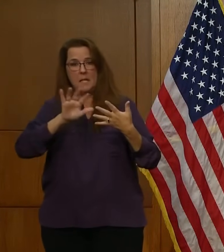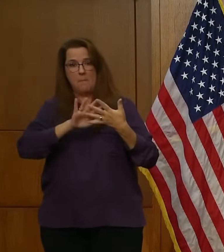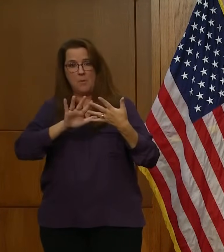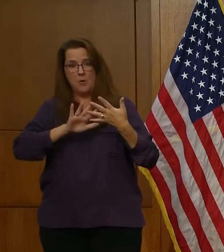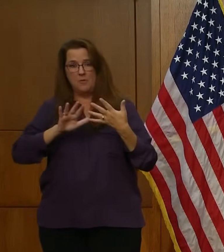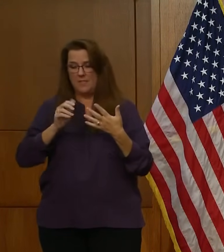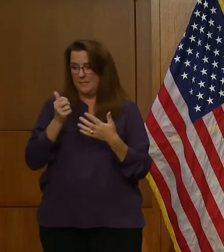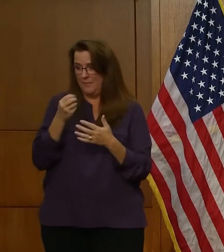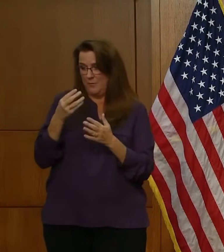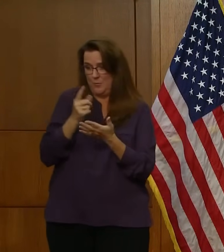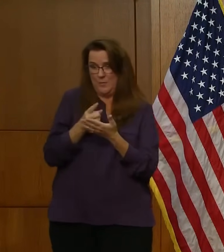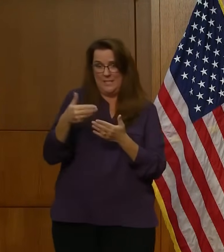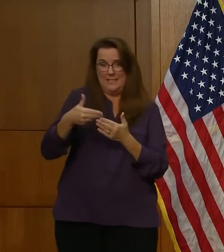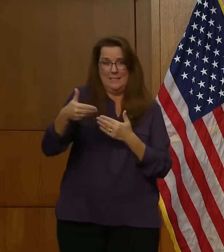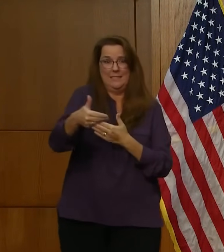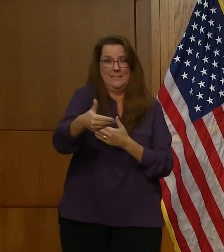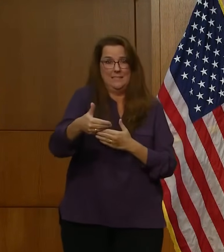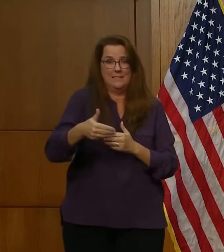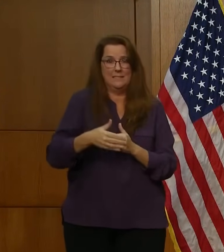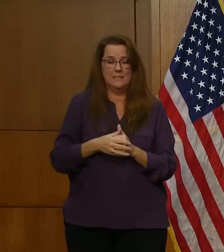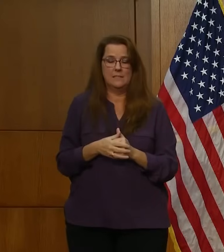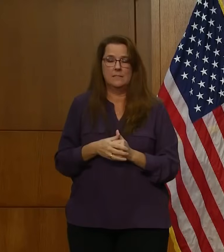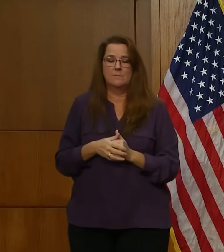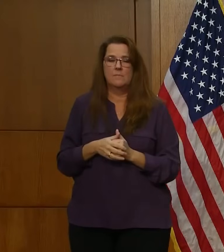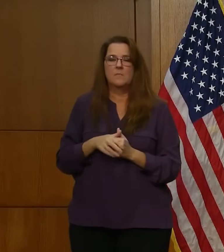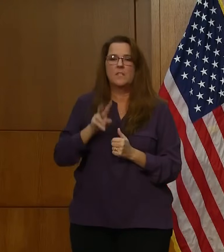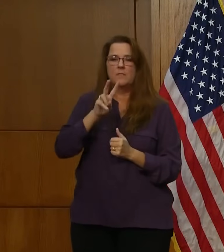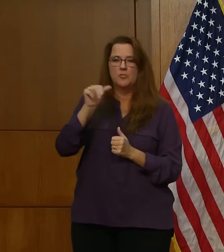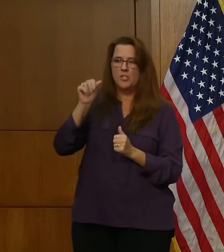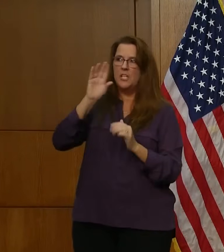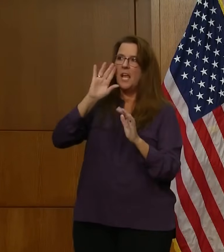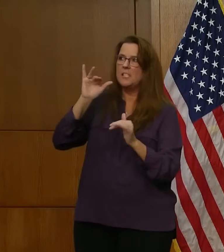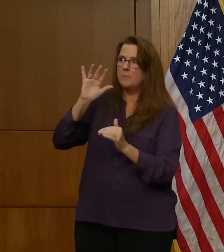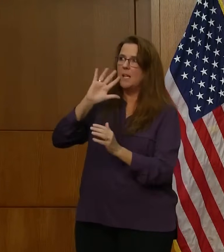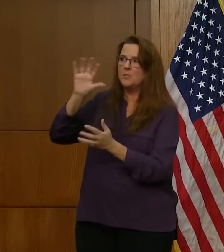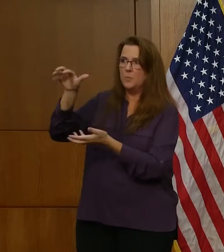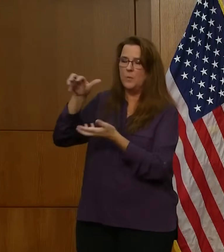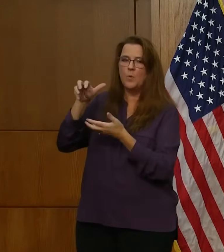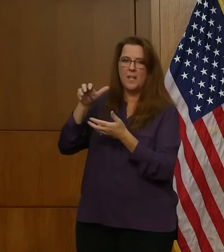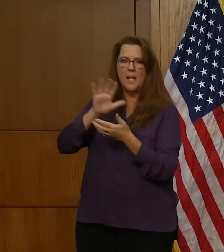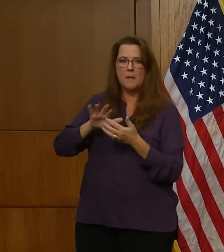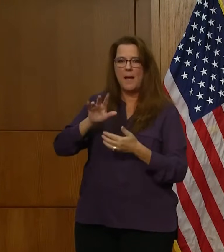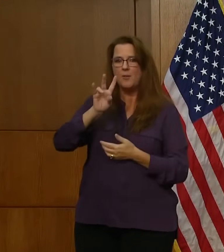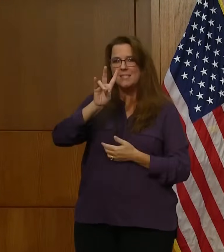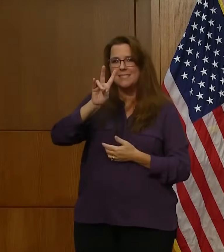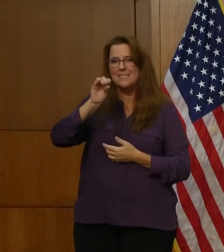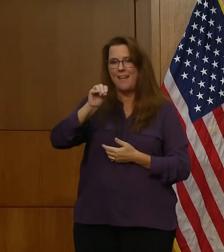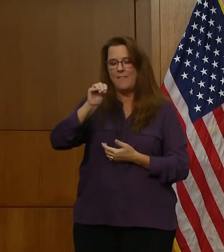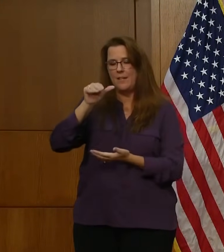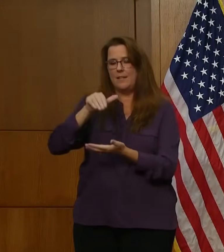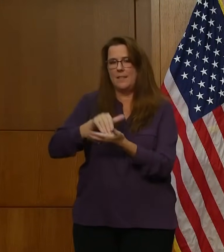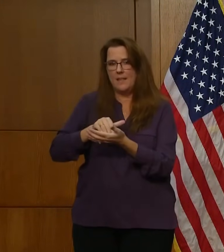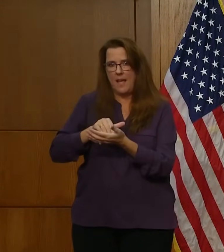AS EARLY AS MID DECEMBER. JUST